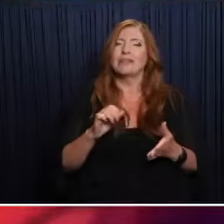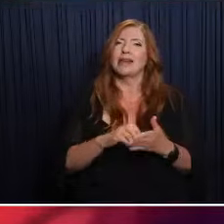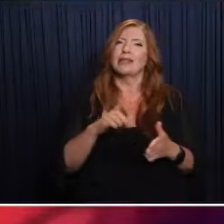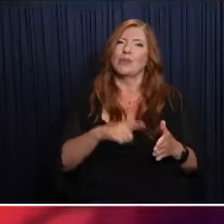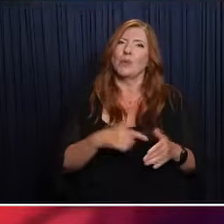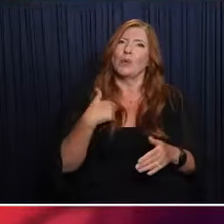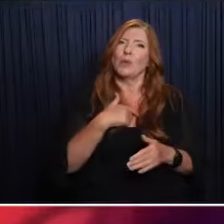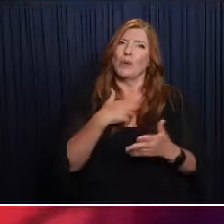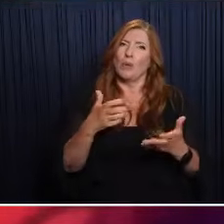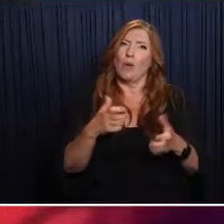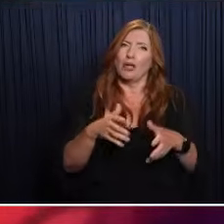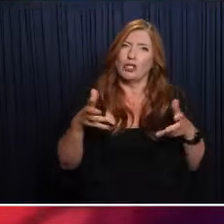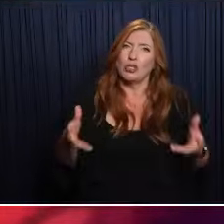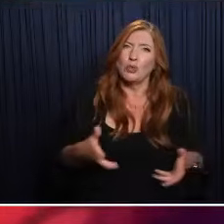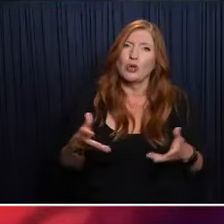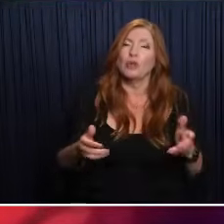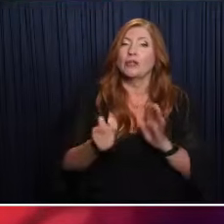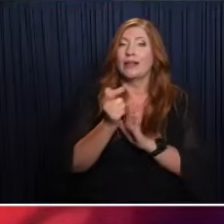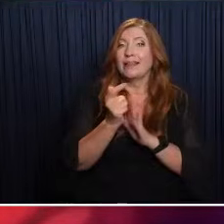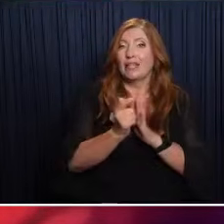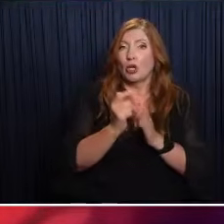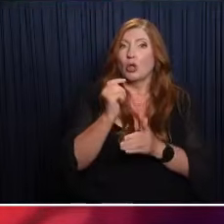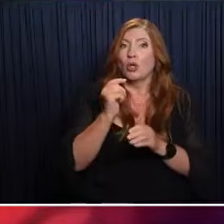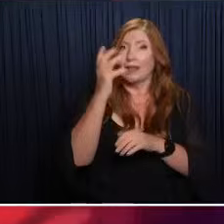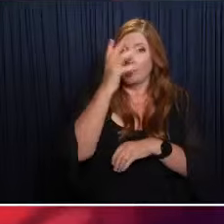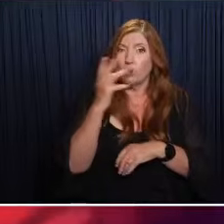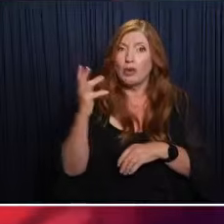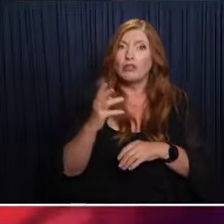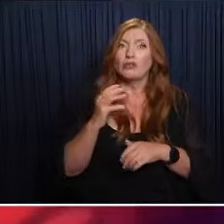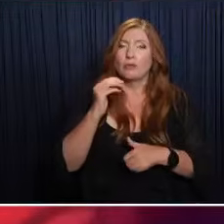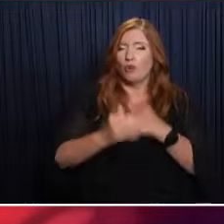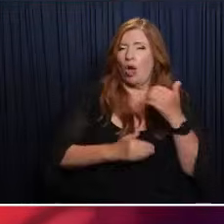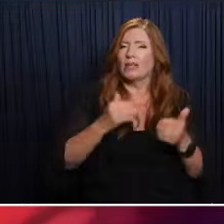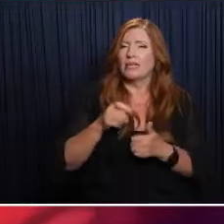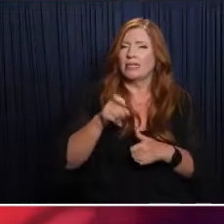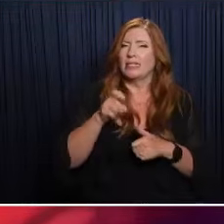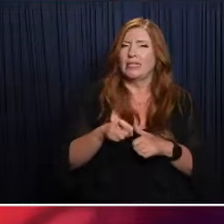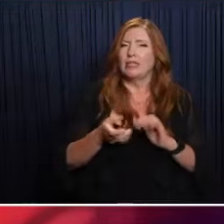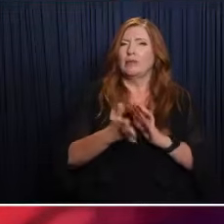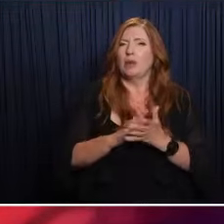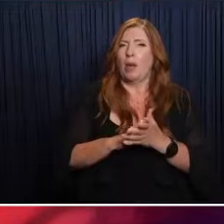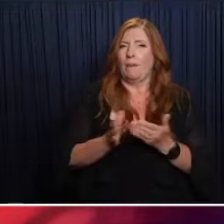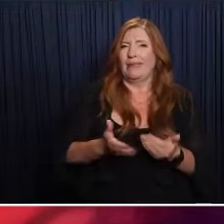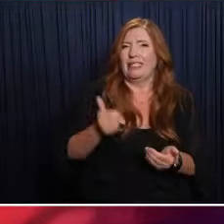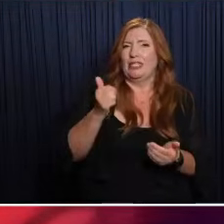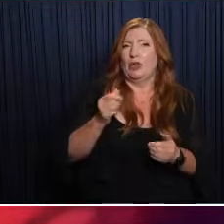HE BOUGHT A HOUSE. AND THAT IS WHAT WE WANT TO ENCOURAGE.